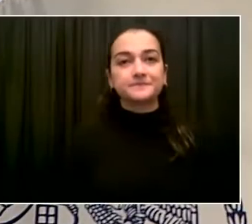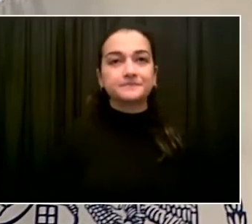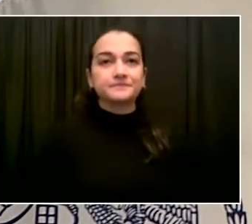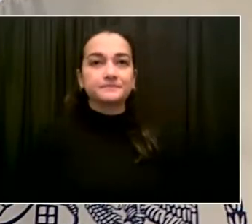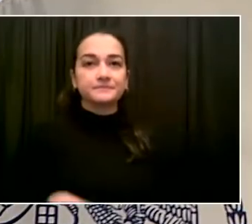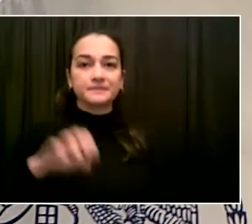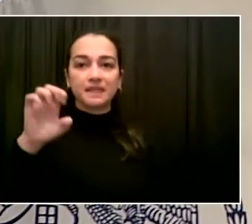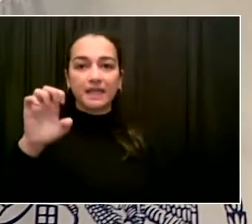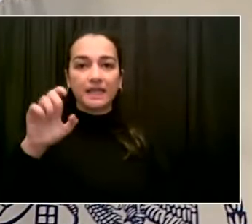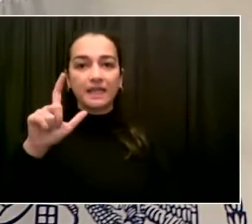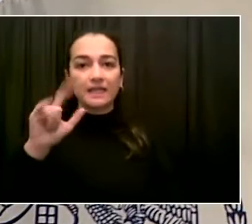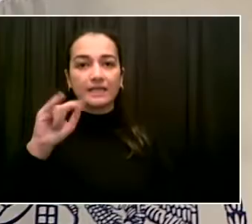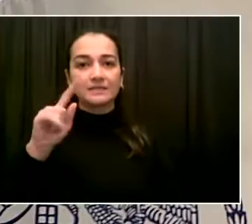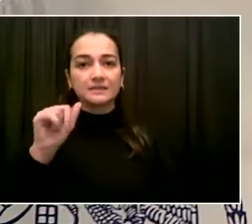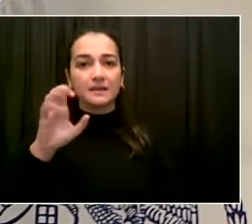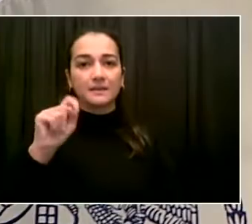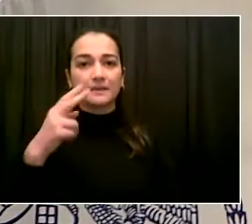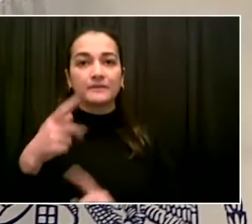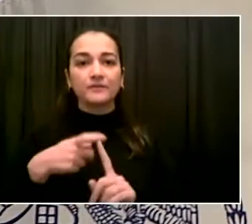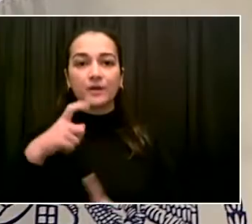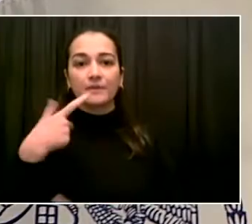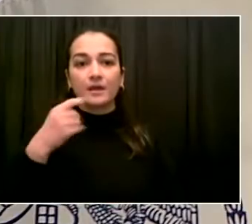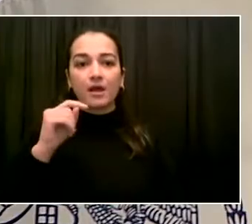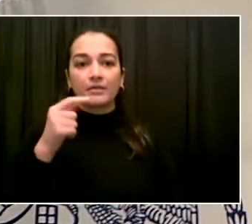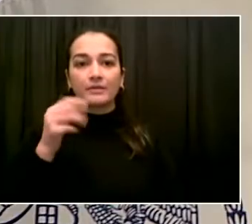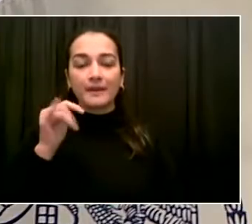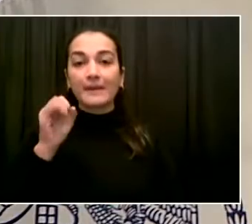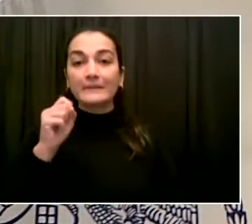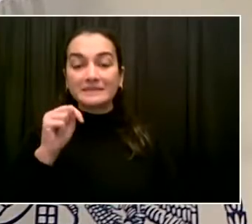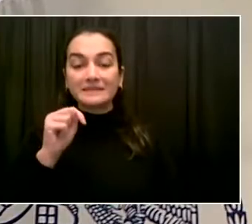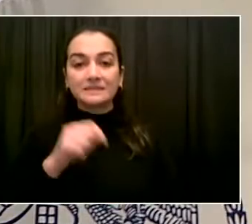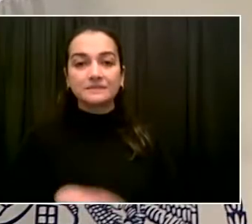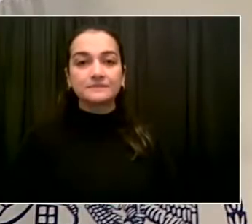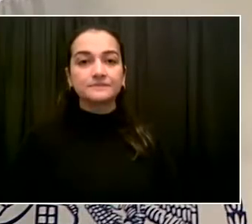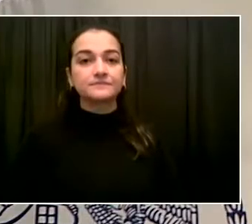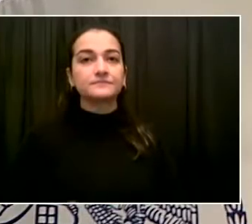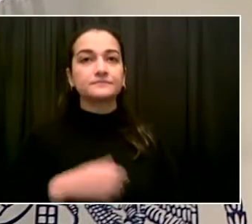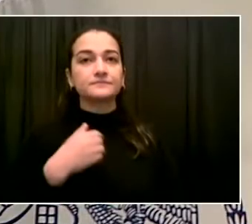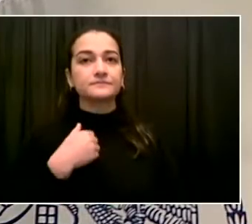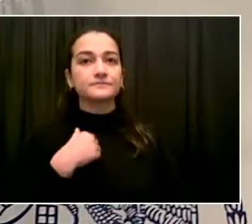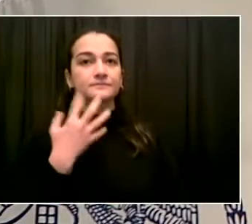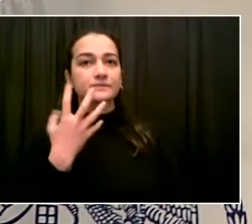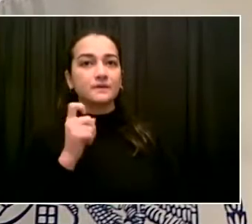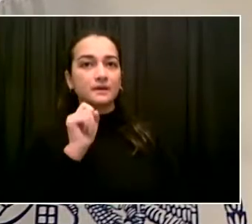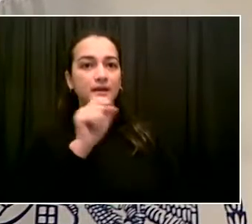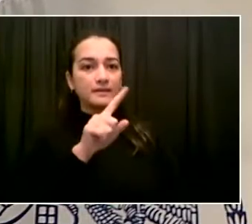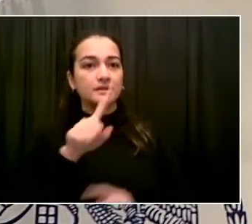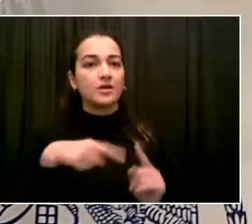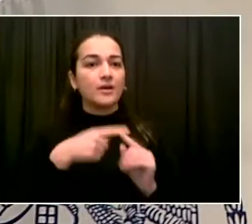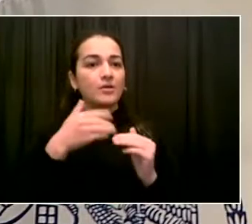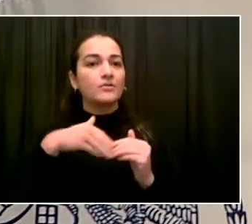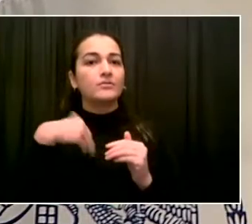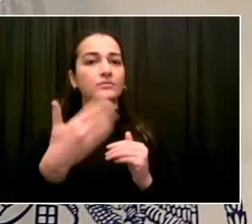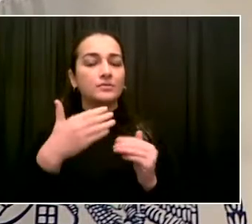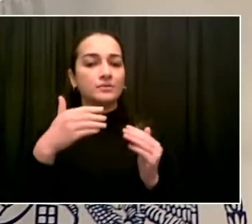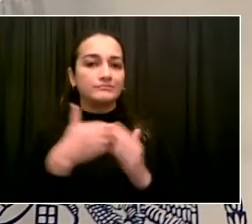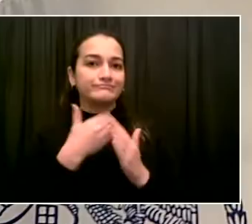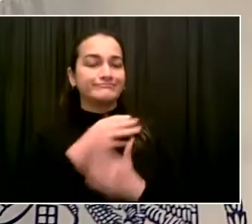OUR NEXT QUESTION GOES TO ELIZABETH WITH GOTHAMIST. Repteorr: WANTED TO FOLLOW UP ON JAMES